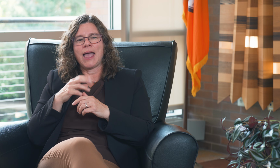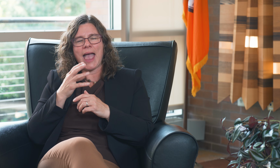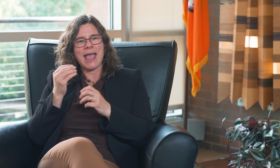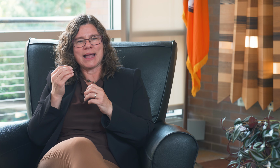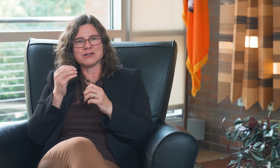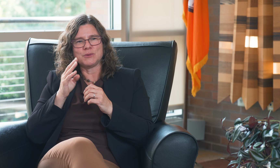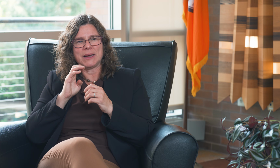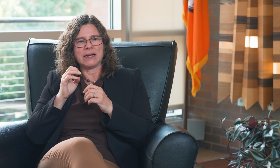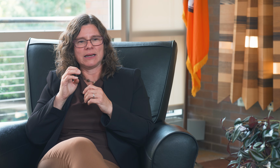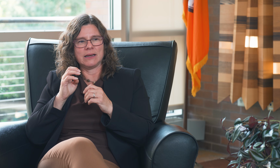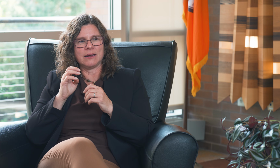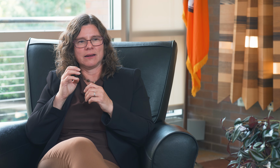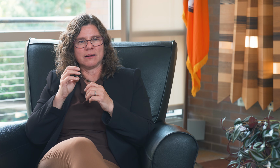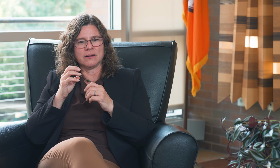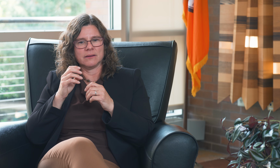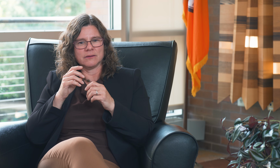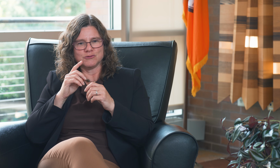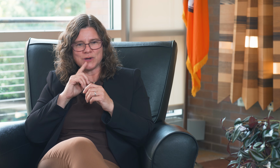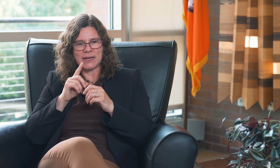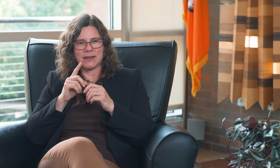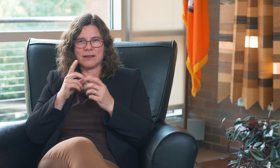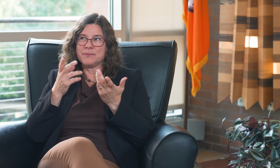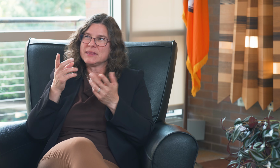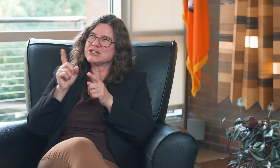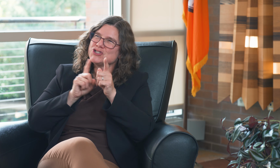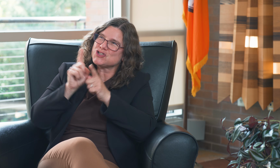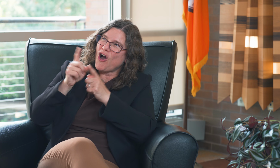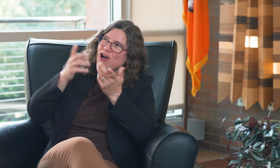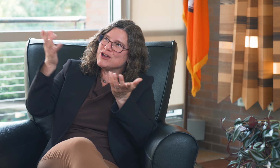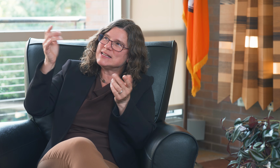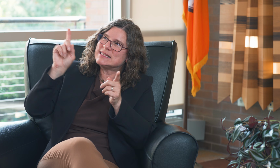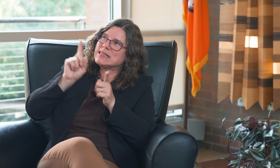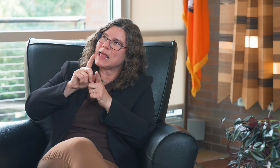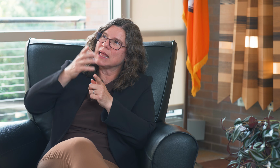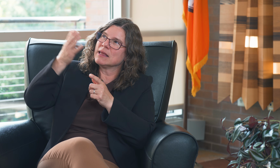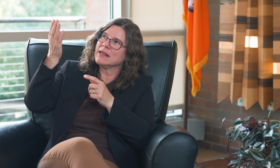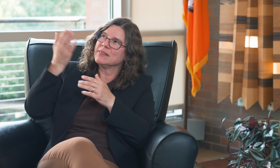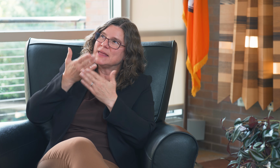I'm talking early 1900s, and I mean the stars;